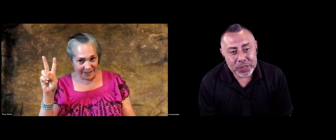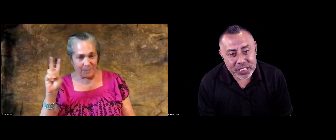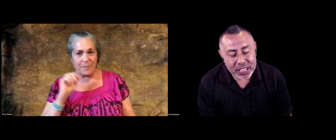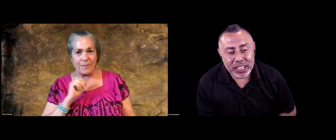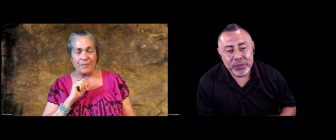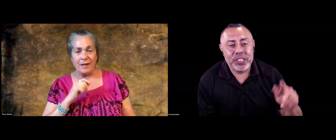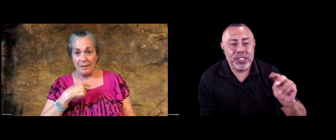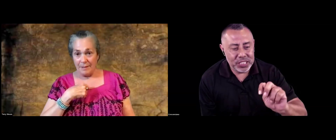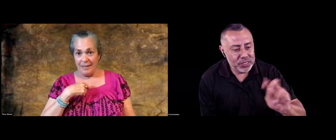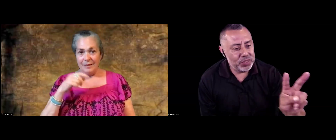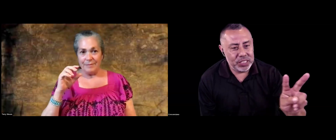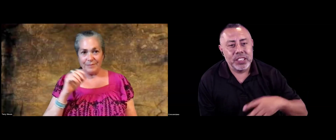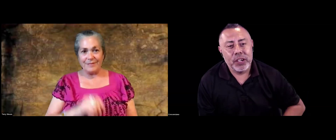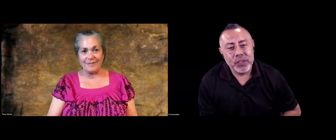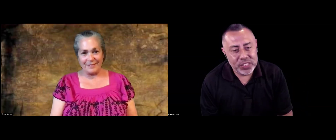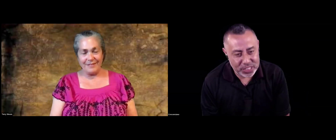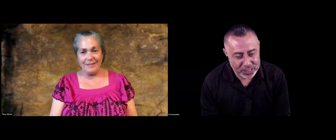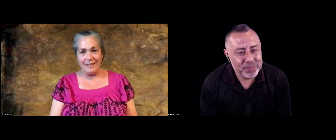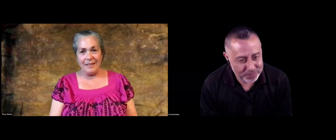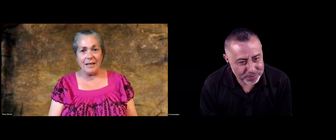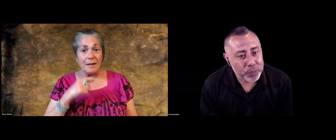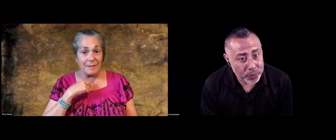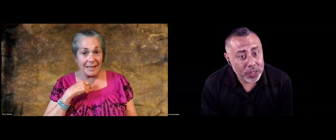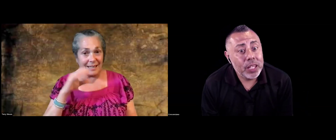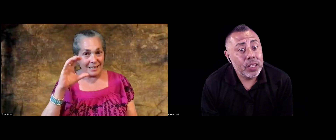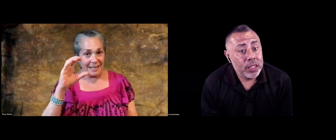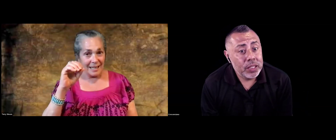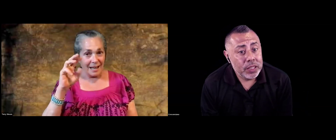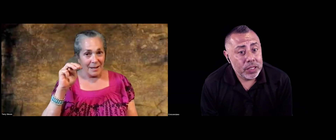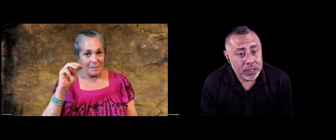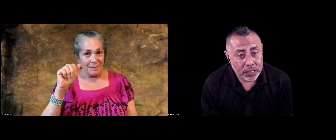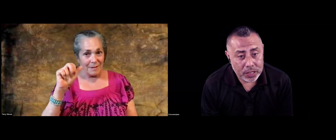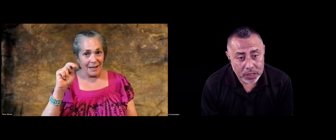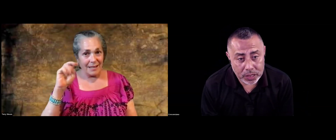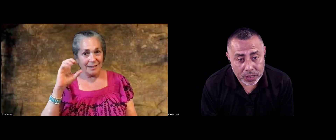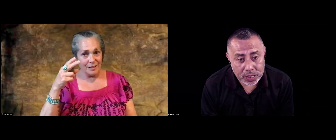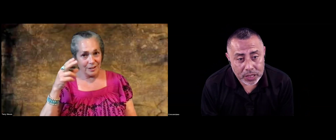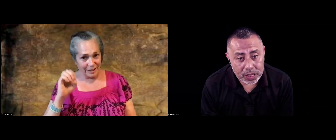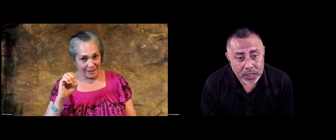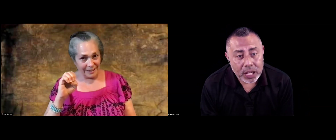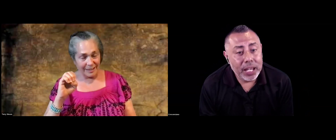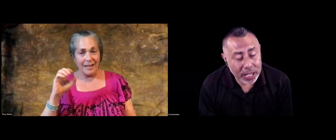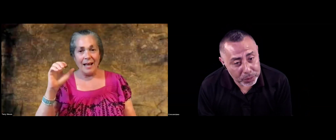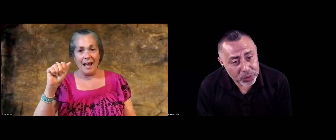My name and sign language is TV, Gary Vincent.